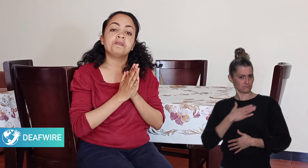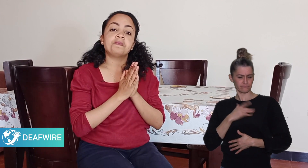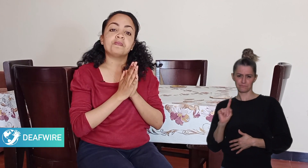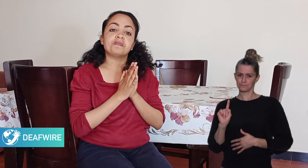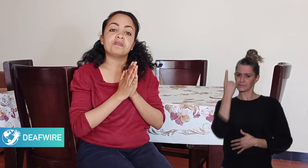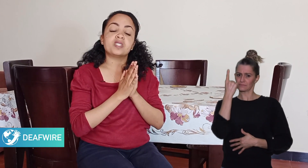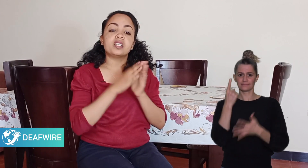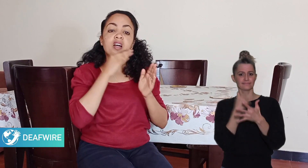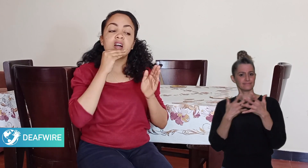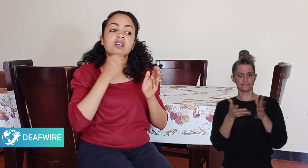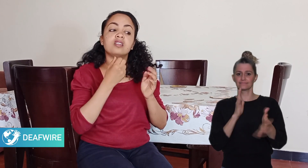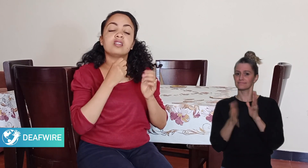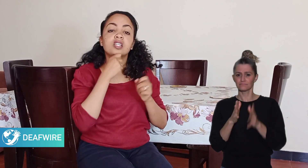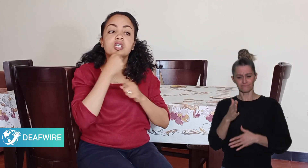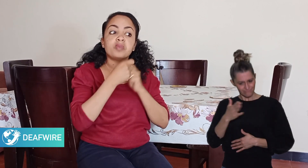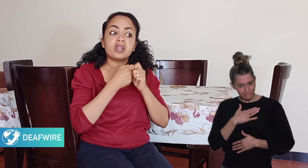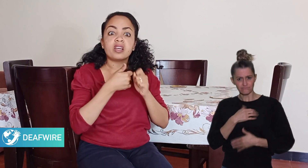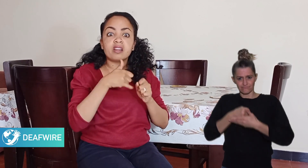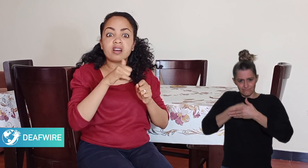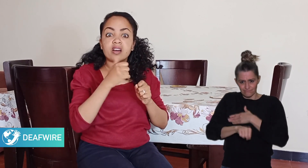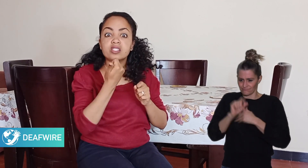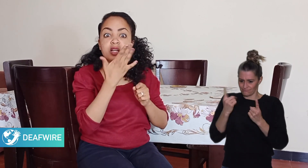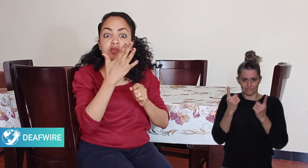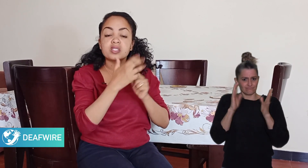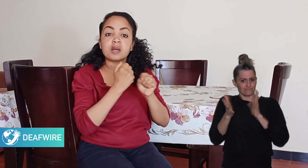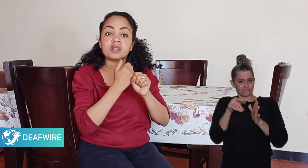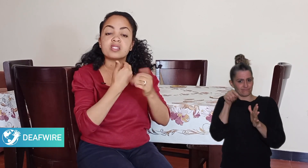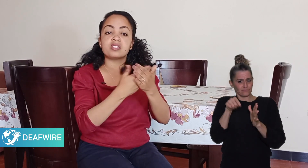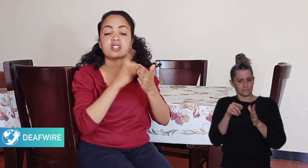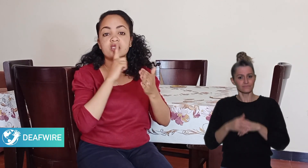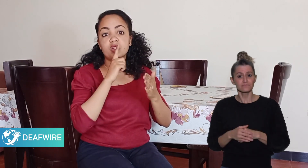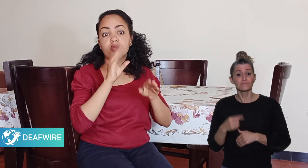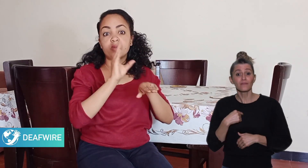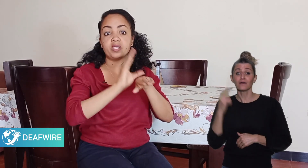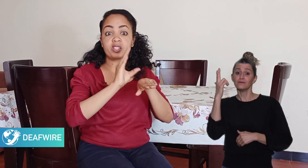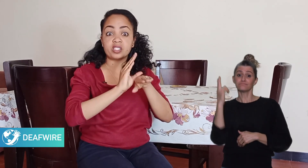is my mother tongue. It is my native language.